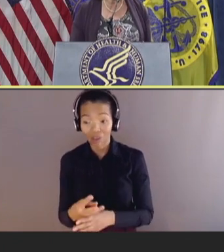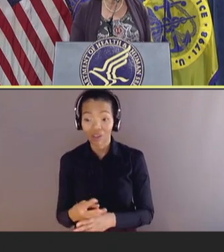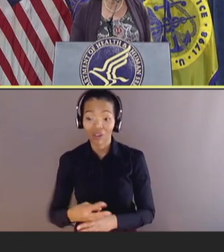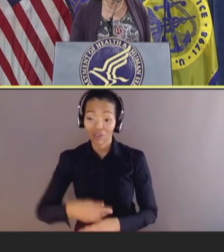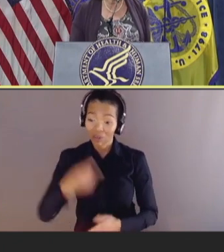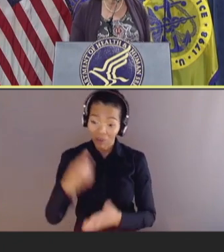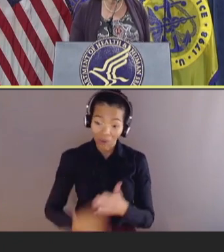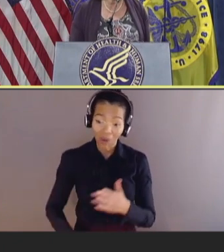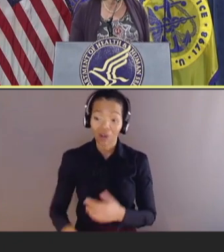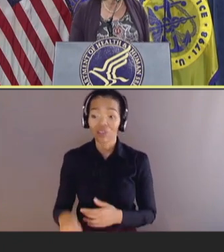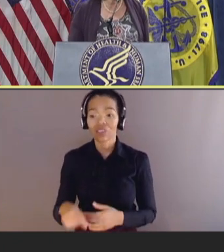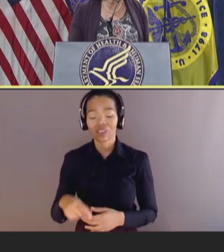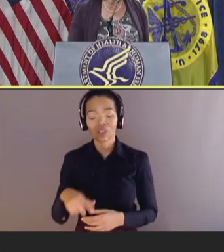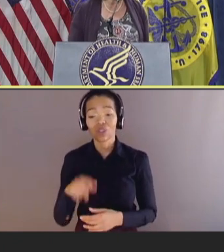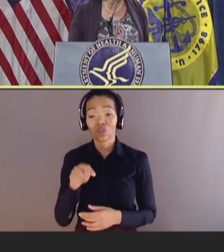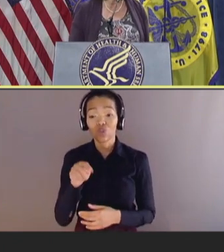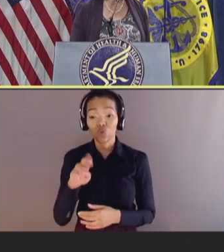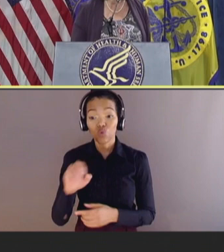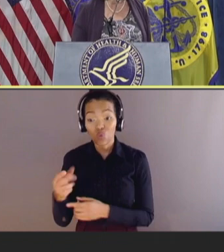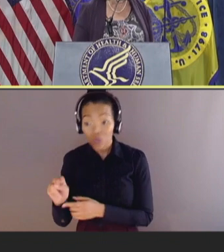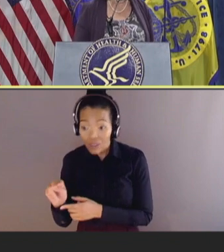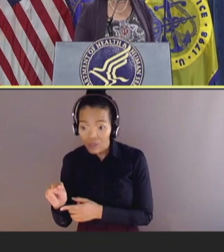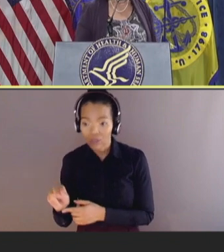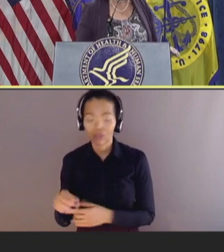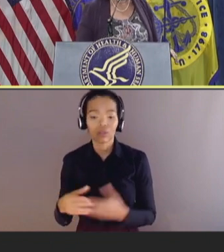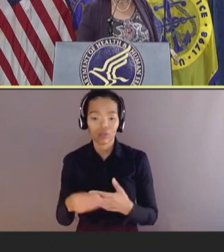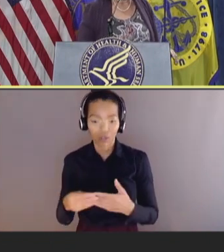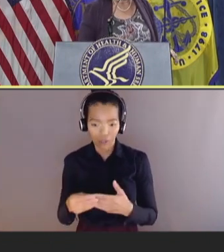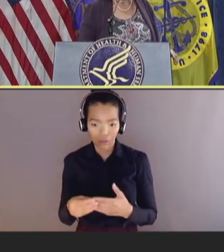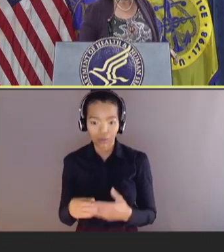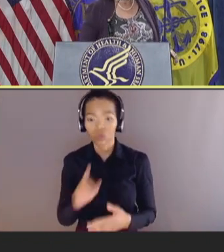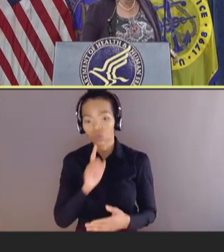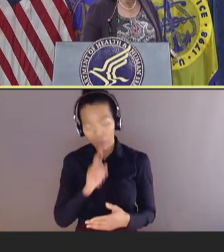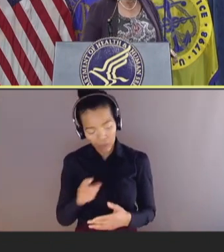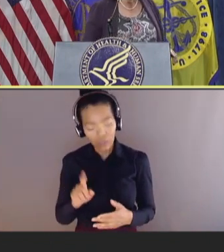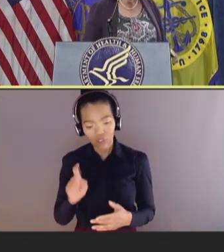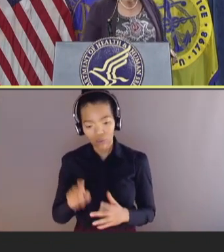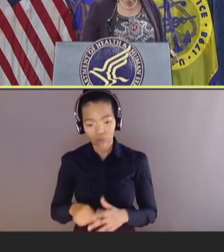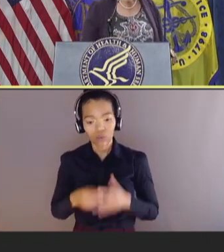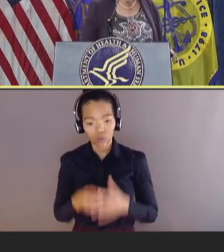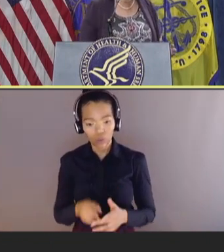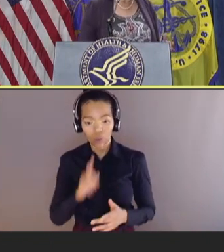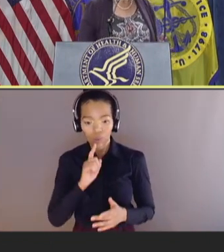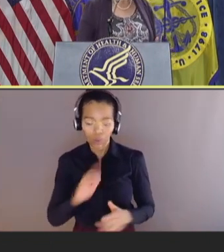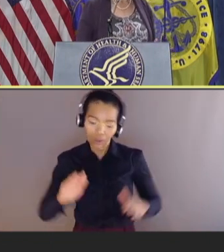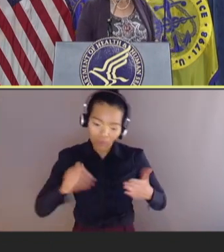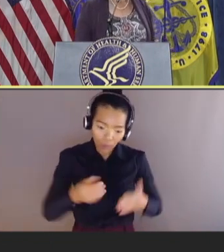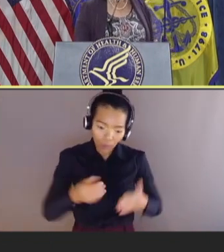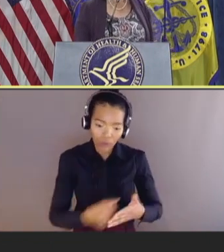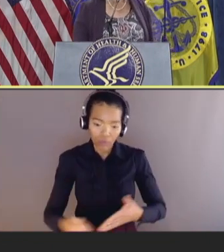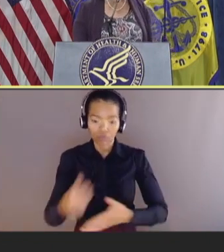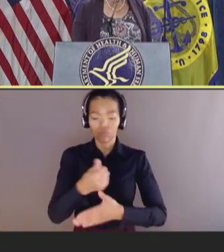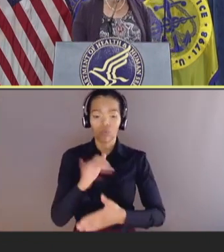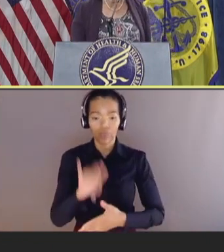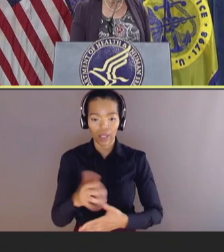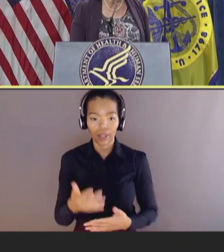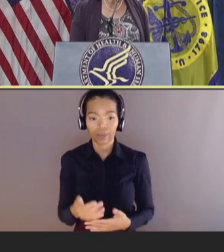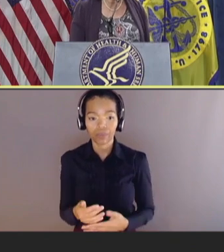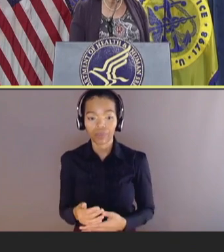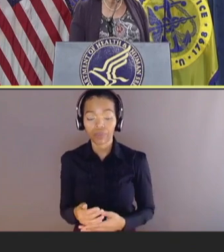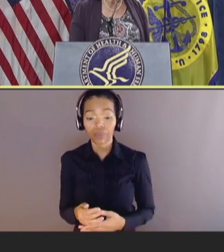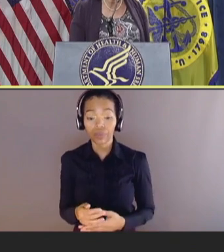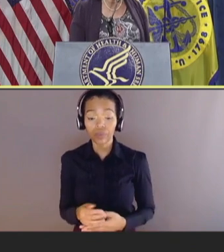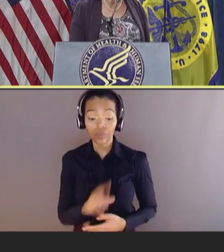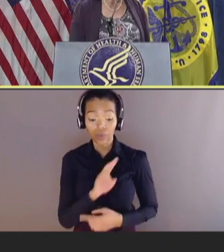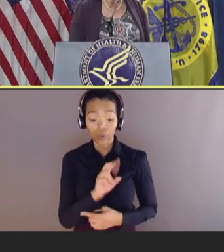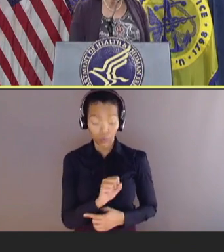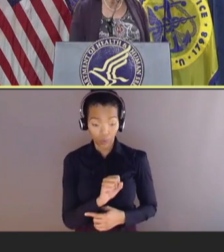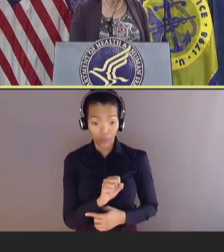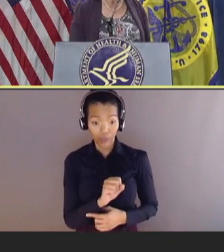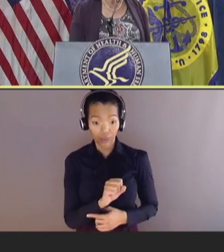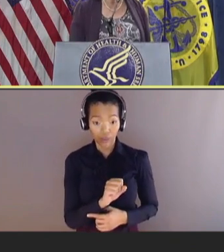we need to really start focusing on. The U.S. costs to treat multidrug resistance are also